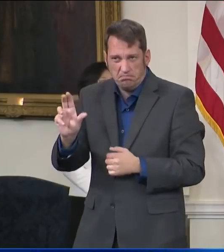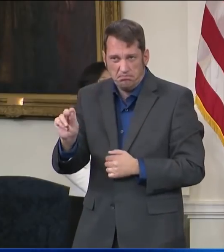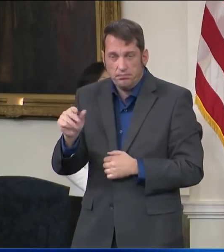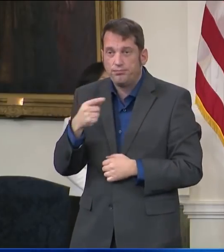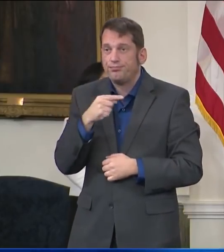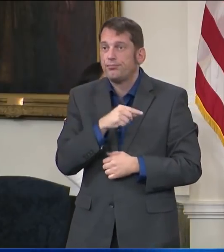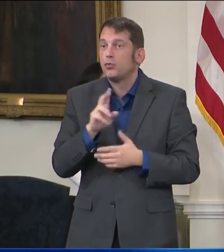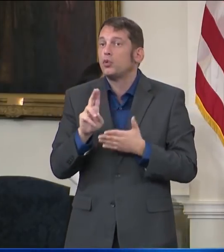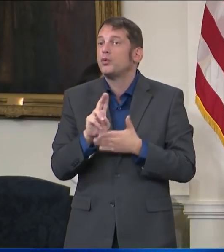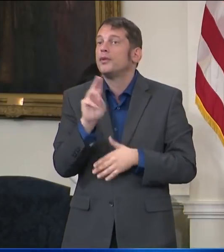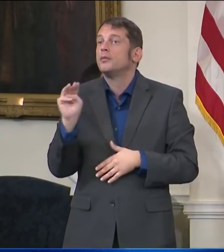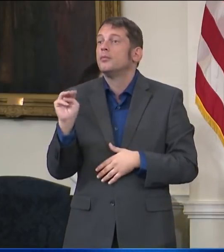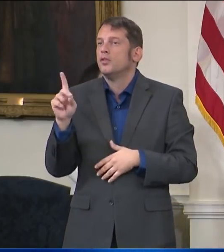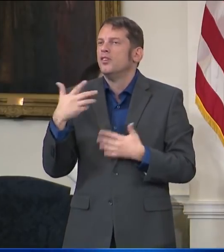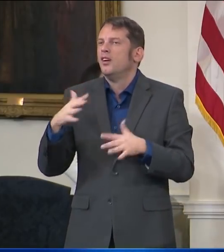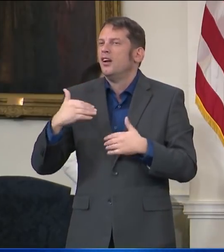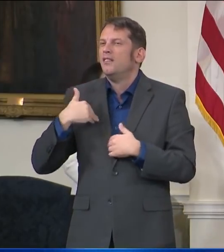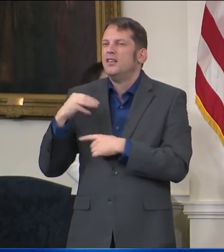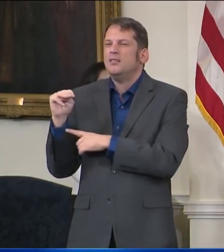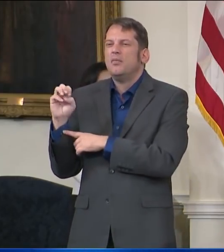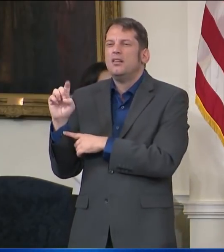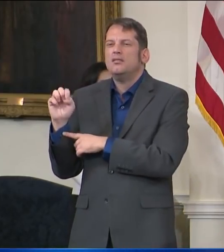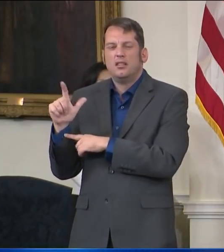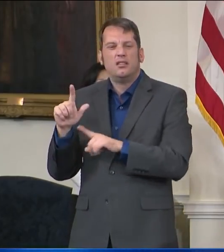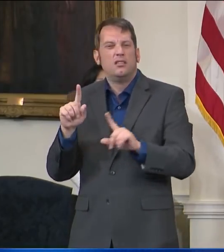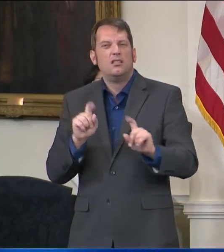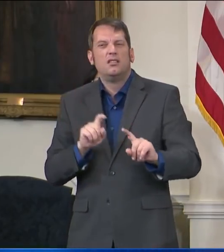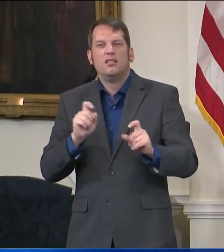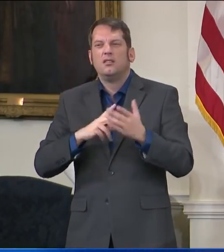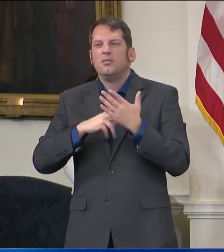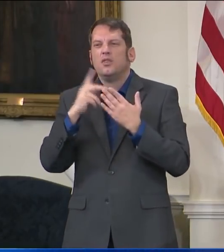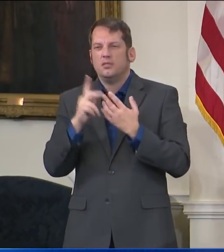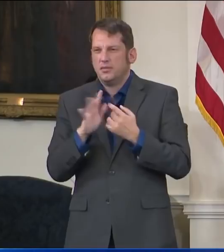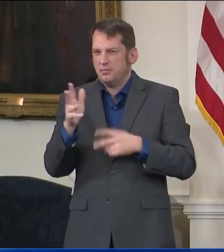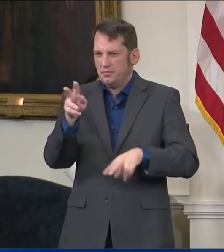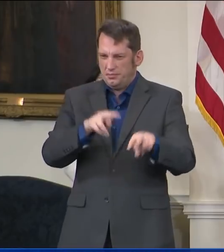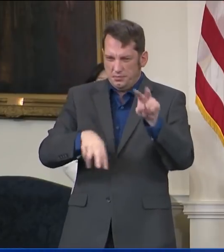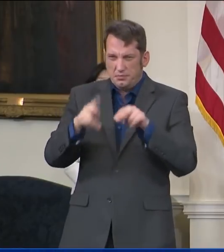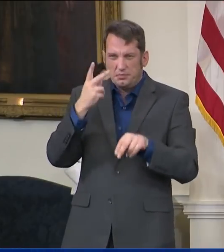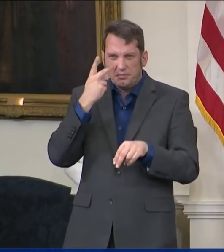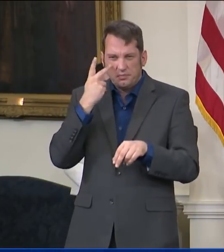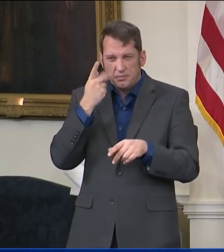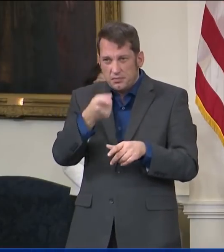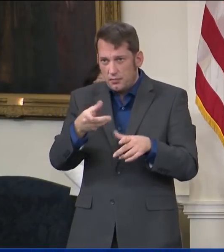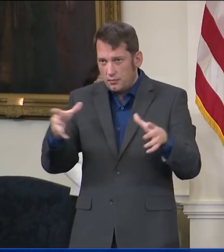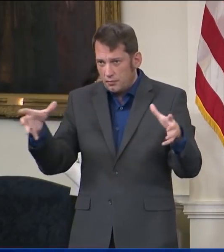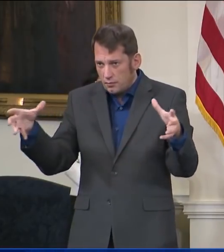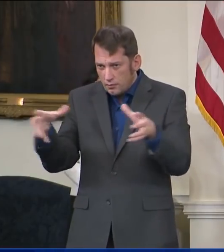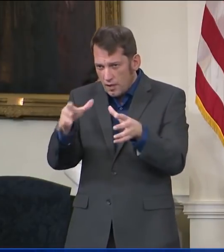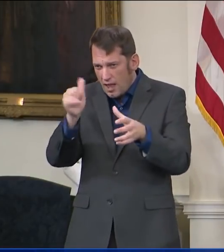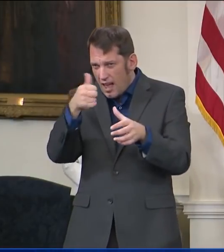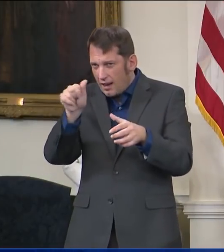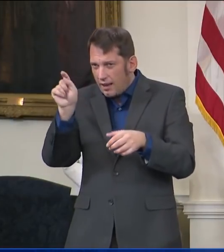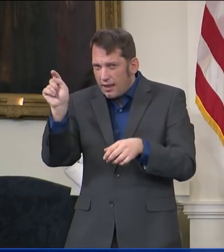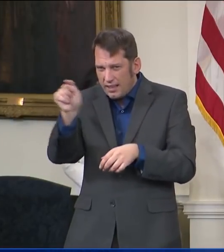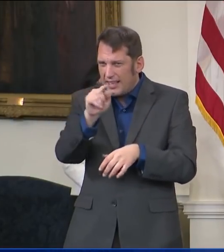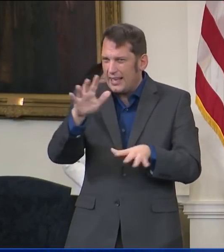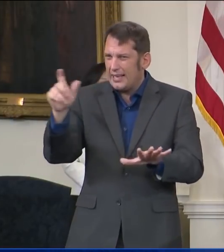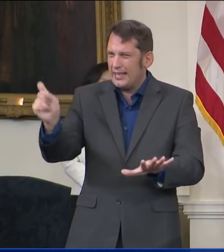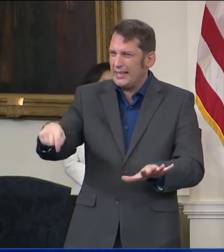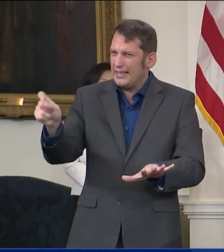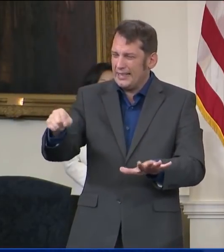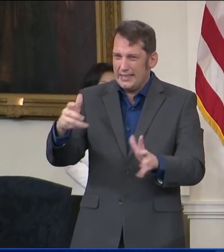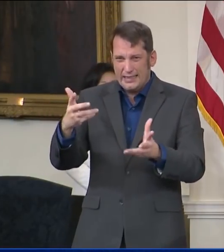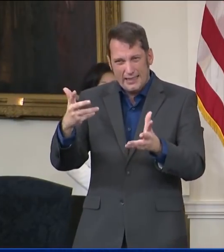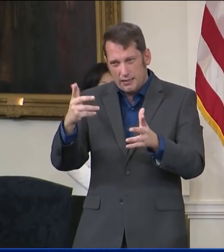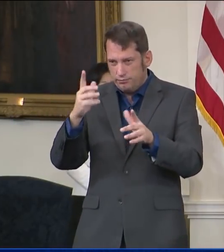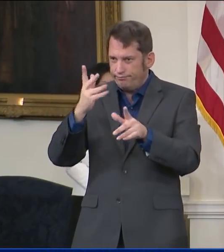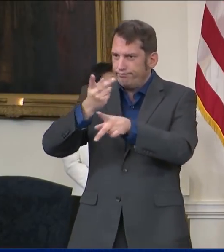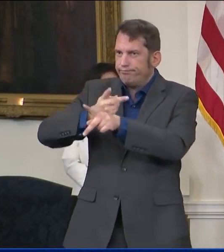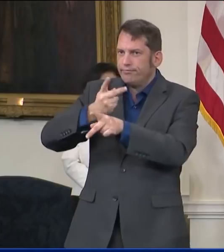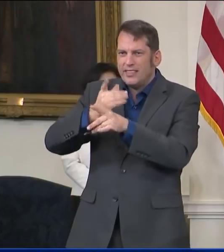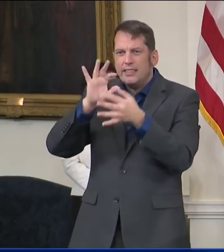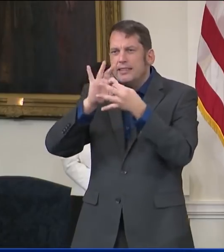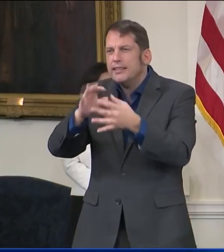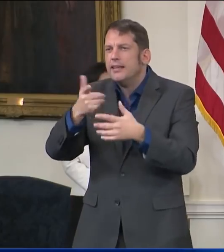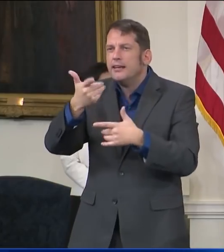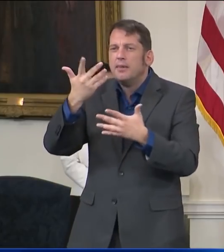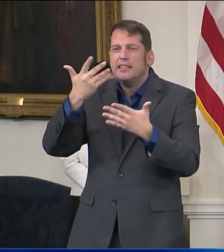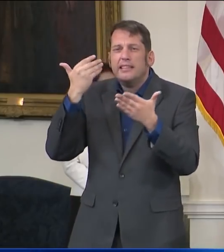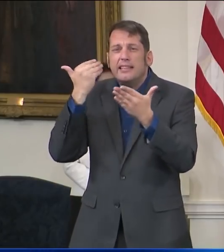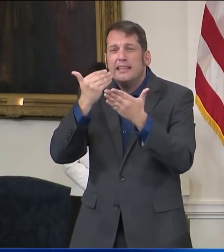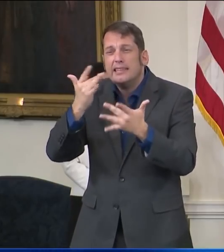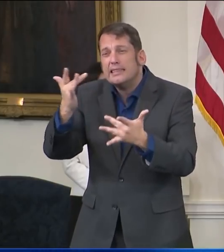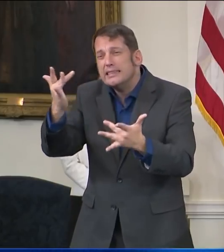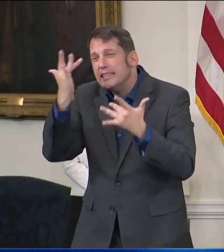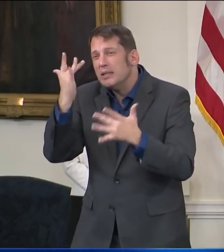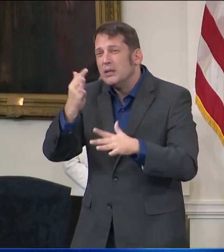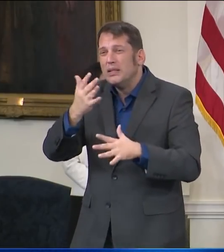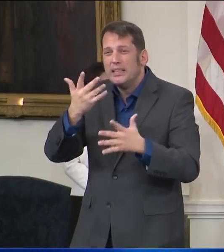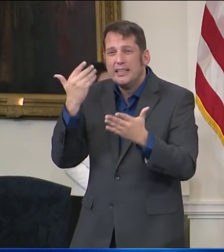DURING THE FIRST SURGE THE UNIVERSITY OF MARYLAND PILOTED A PROGRAM THAT INVOLVED CREATED A CENTRAL ACCESS POINT FOR CRITICAL CARE BEDS PATIENTS AND GOT DISTRIBUTED ACROSS THE